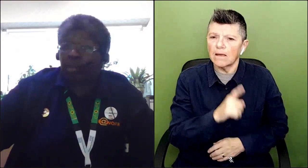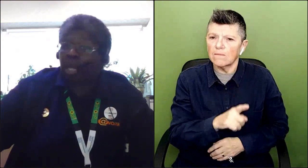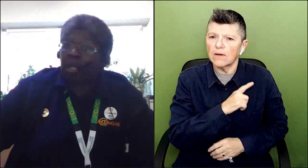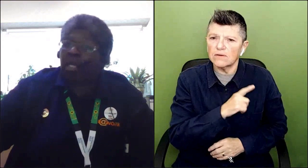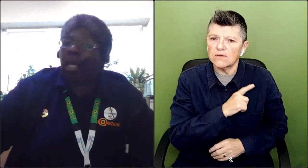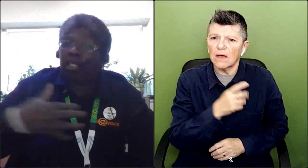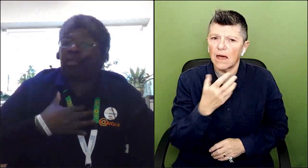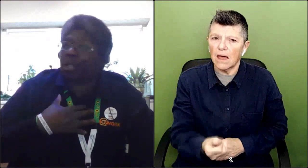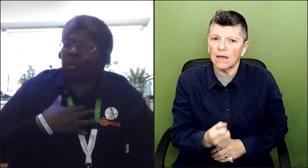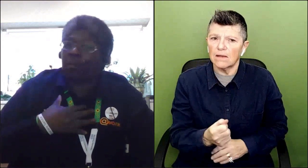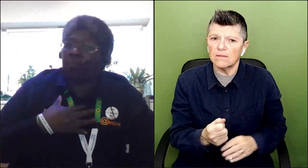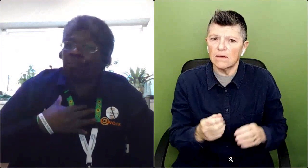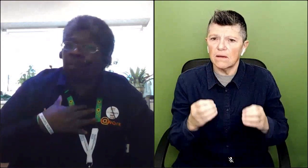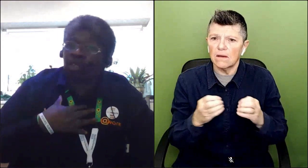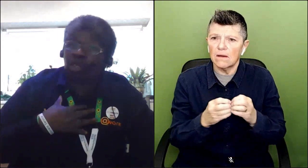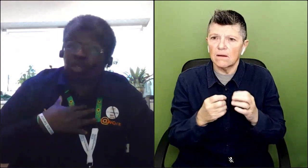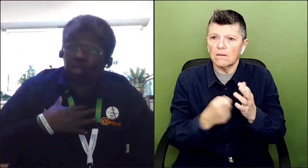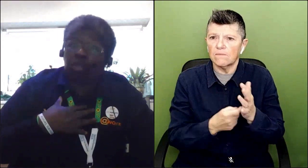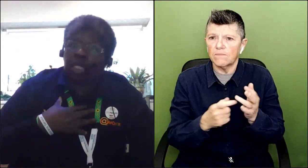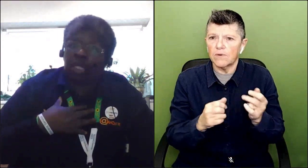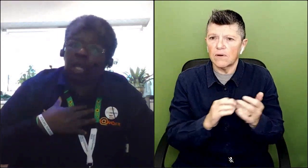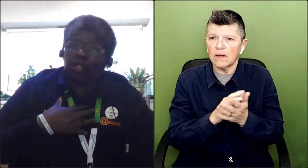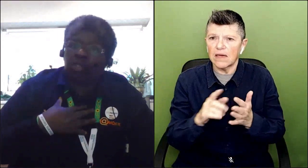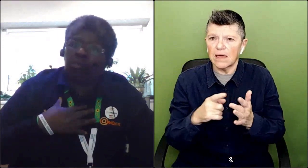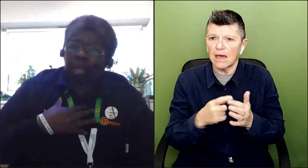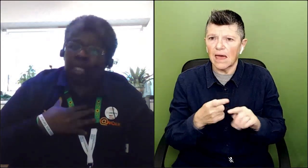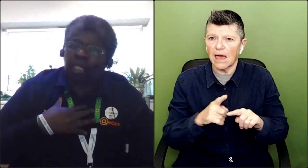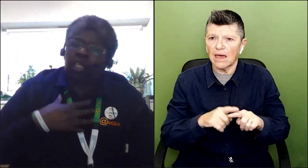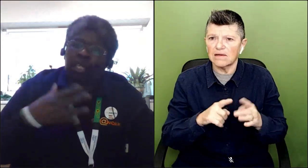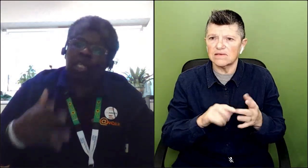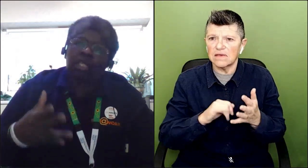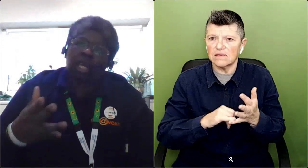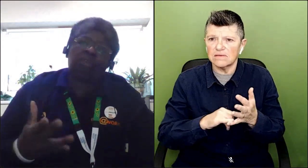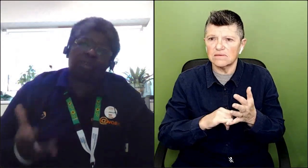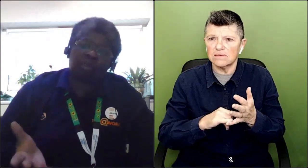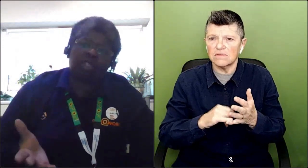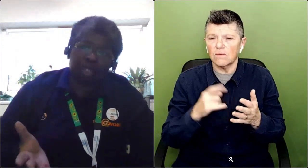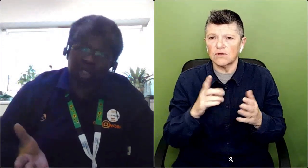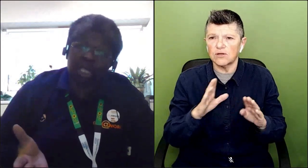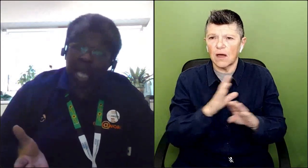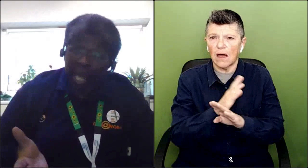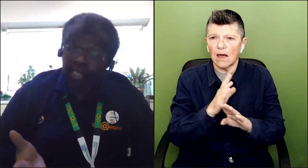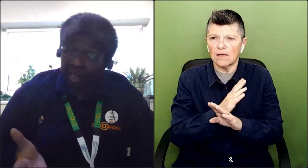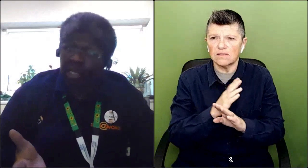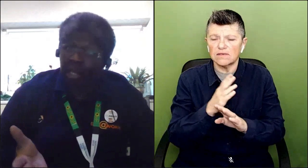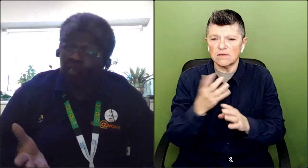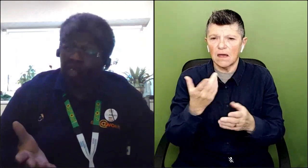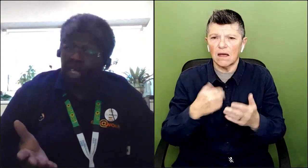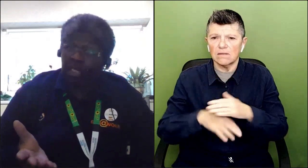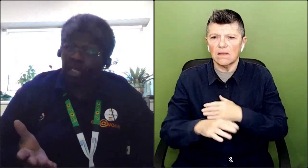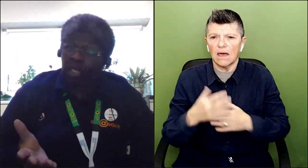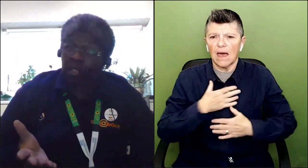behind asthma, so you do need that sort of backing, and you need to have the courage to ask for these things.